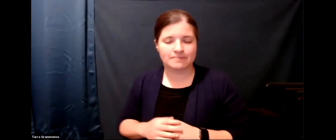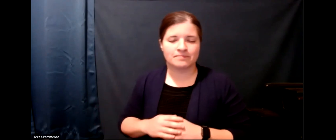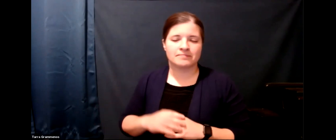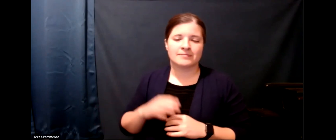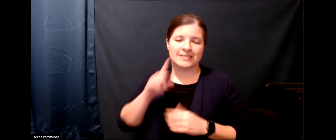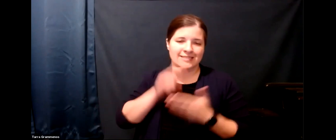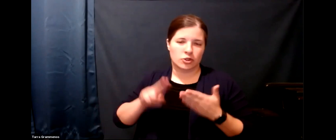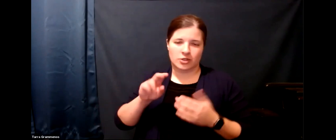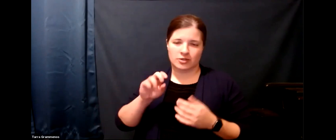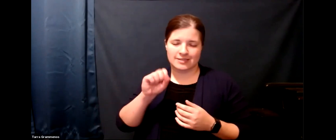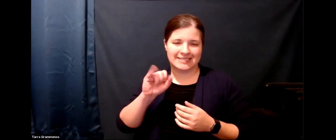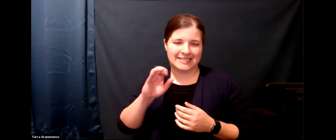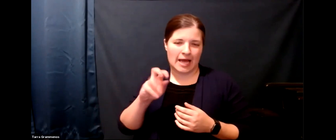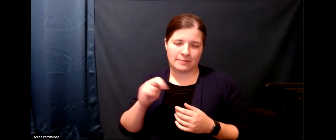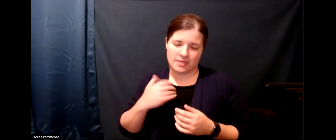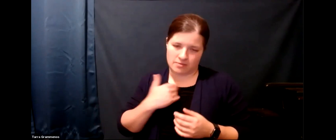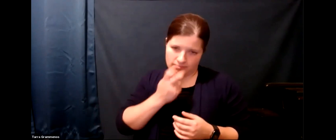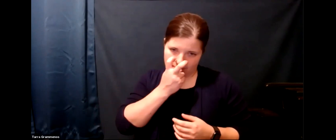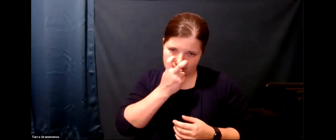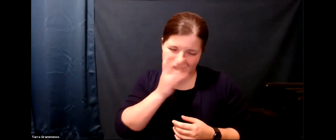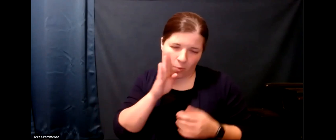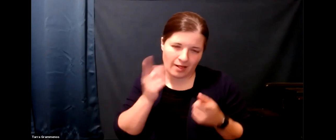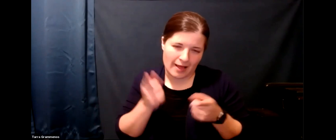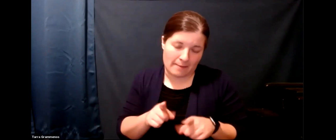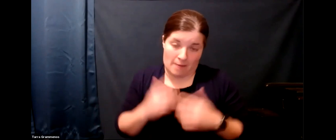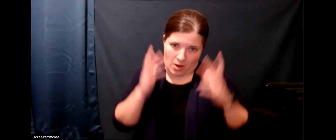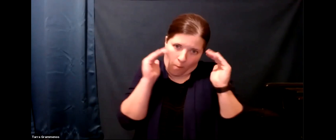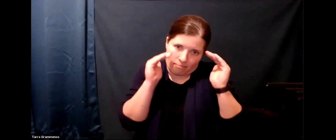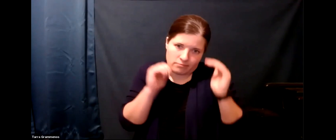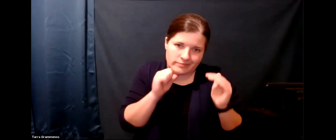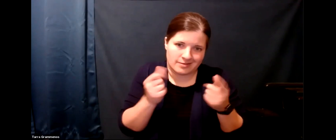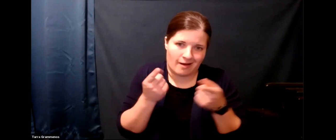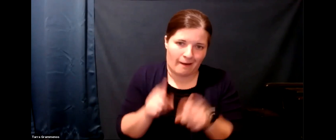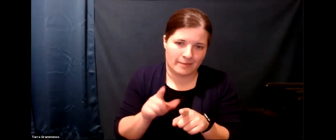happen. I sure hope it doesn't. I will tell you that it's something that keeps